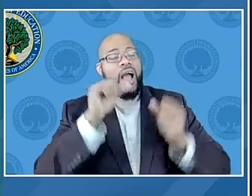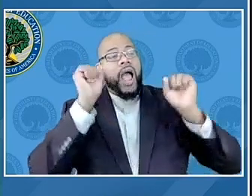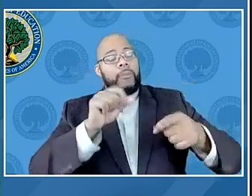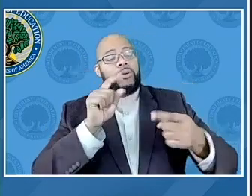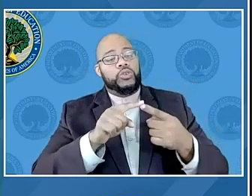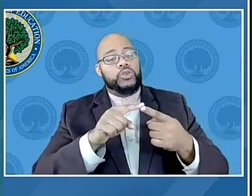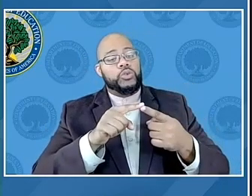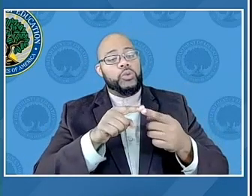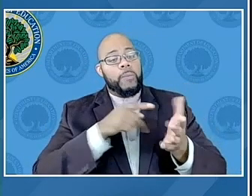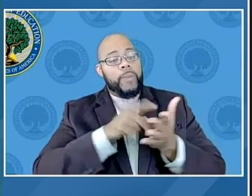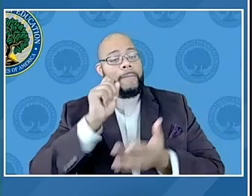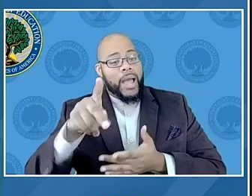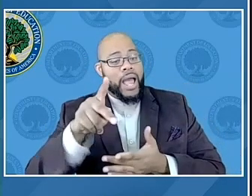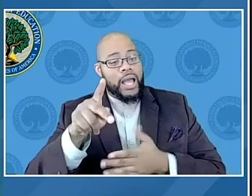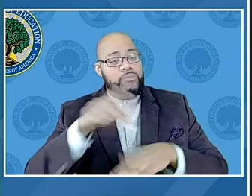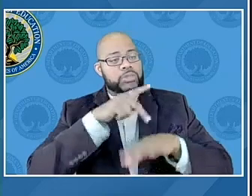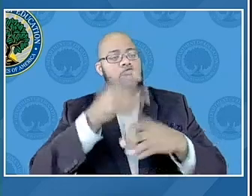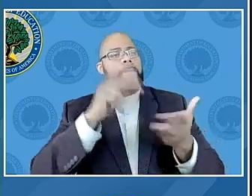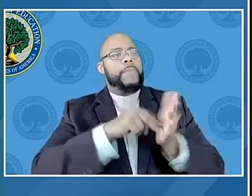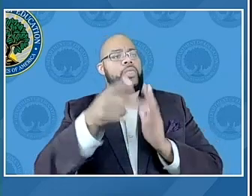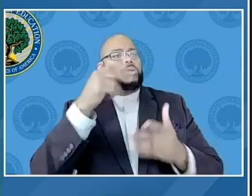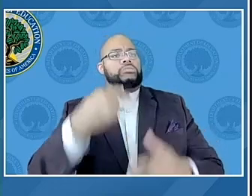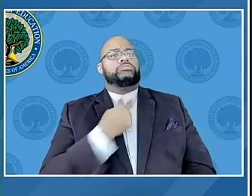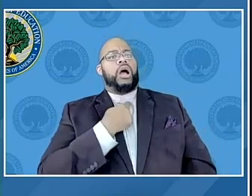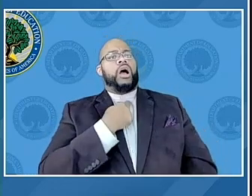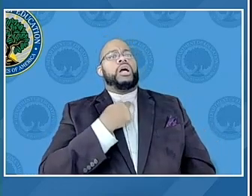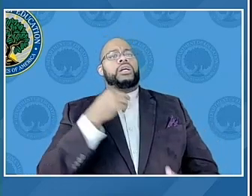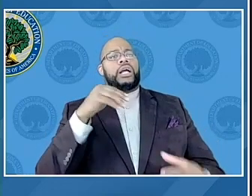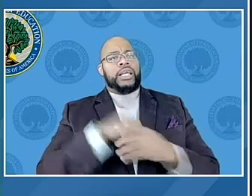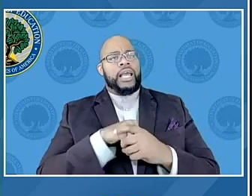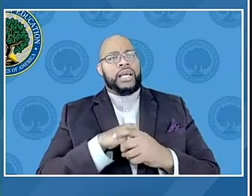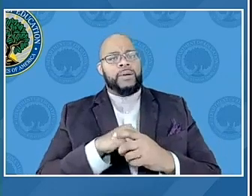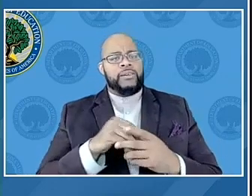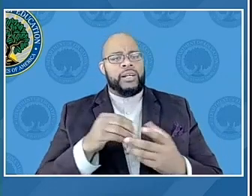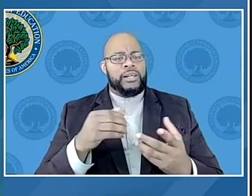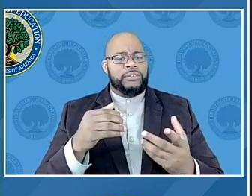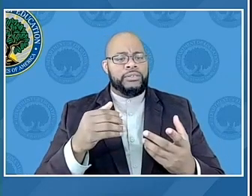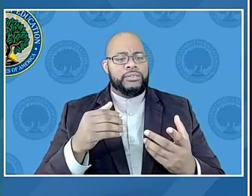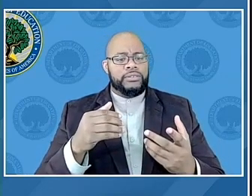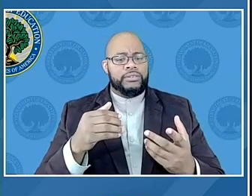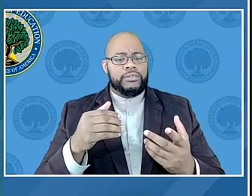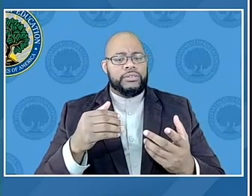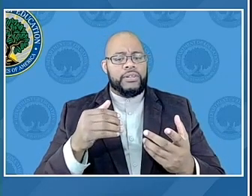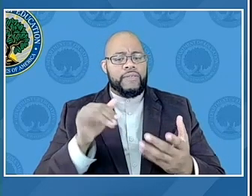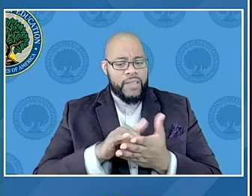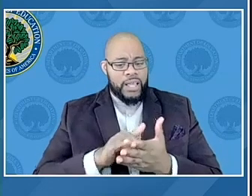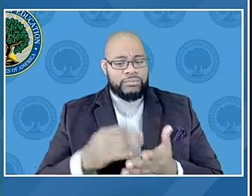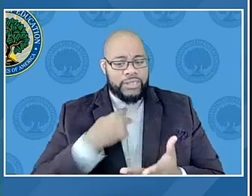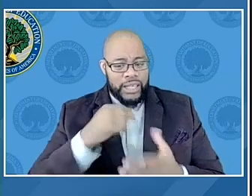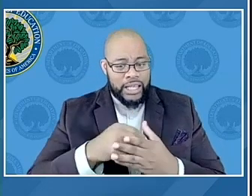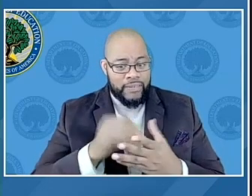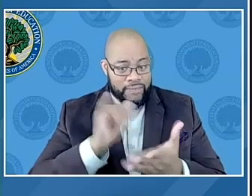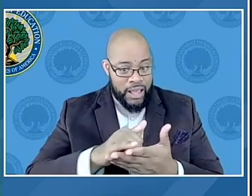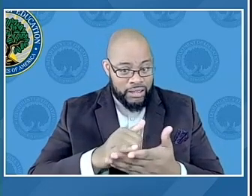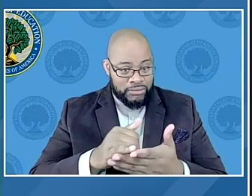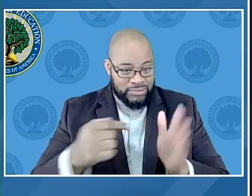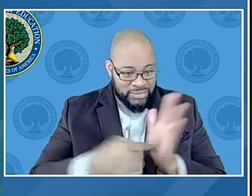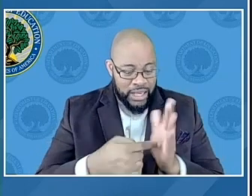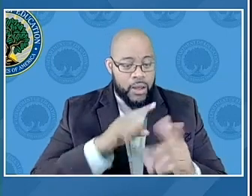principal, meaning that they will be stuck in a cycle of default on their student loan debt. The other point I'd like to raise is that this ballooning debt has